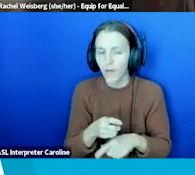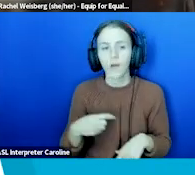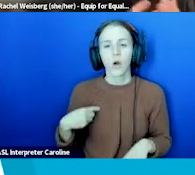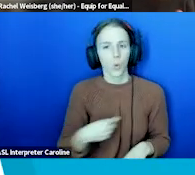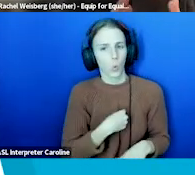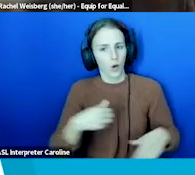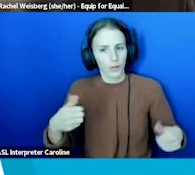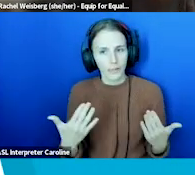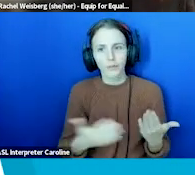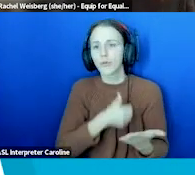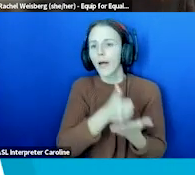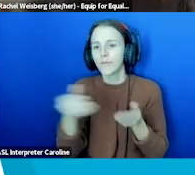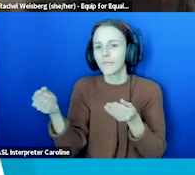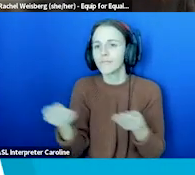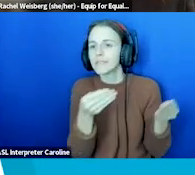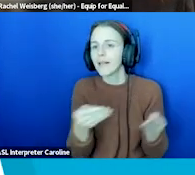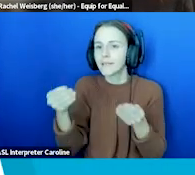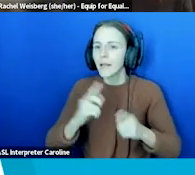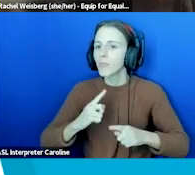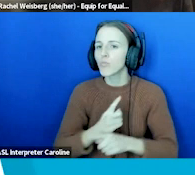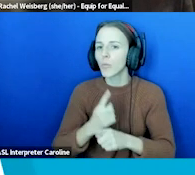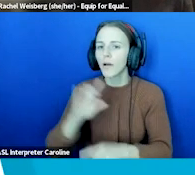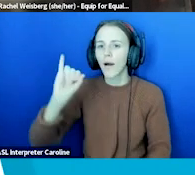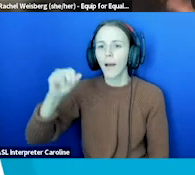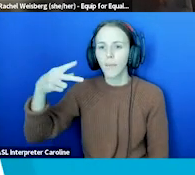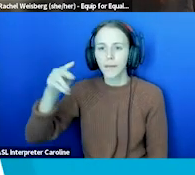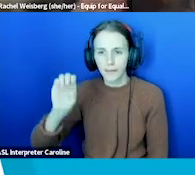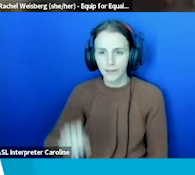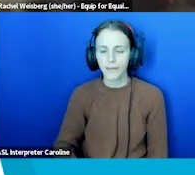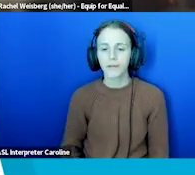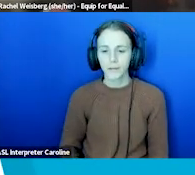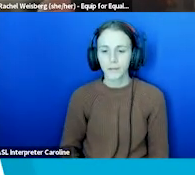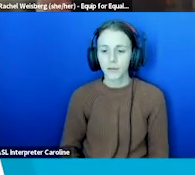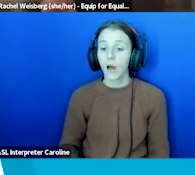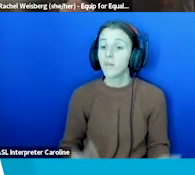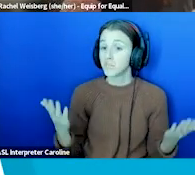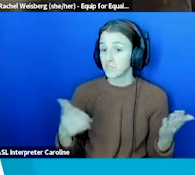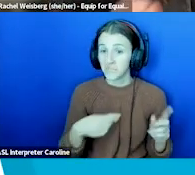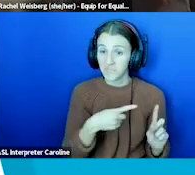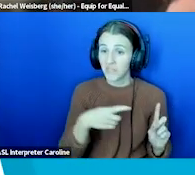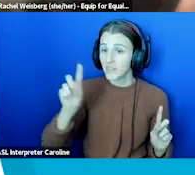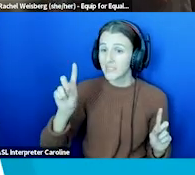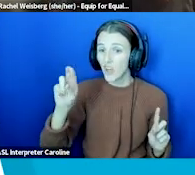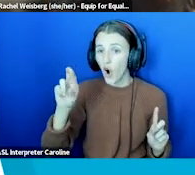THEIR COUNSELOR HAS TO WHAT THE GOALS SHOULD BE. WE WANT TO HAVE CONTROL OVER WHAT